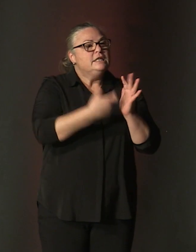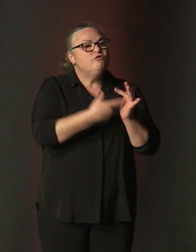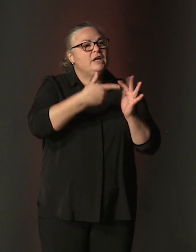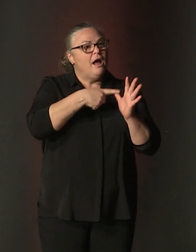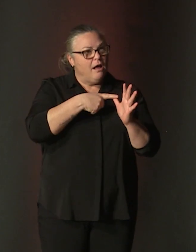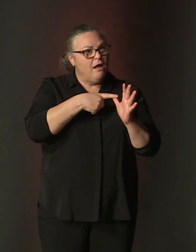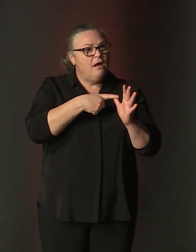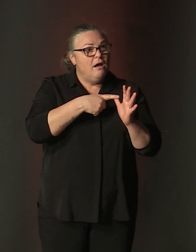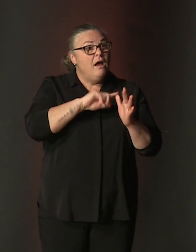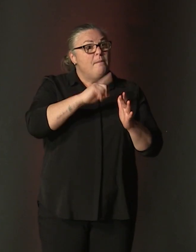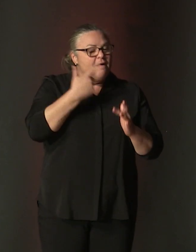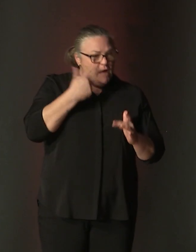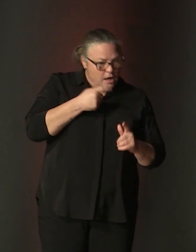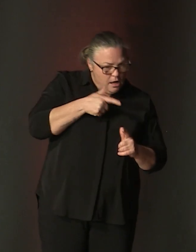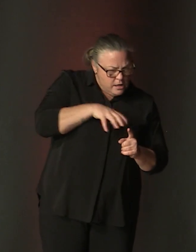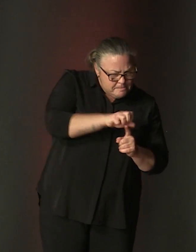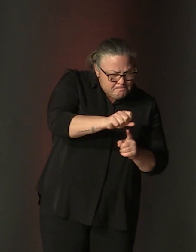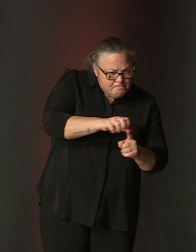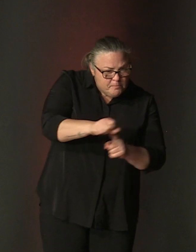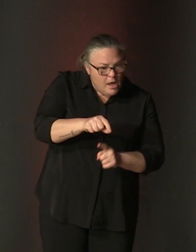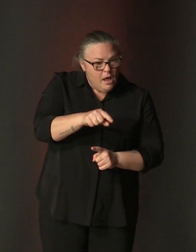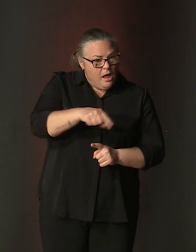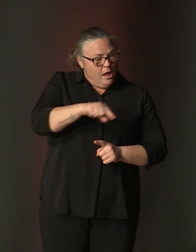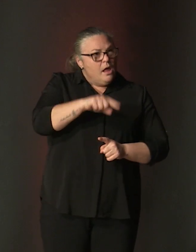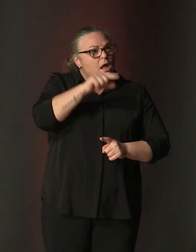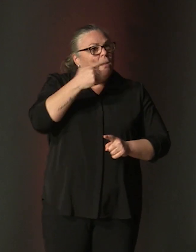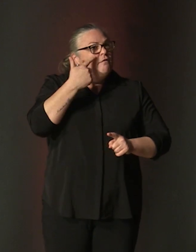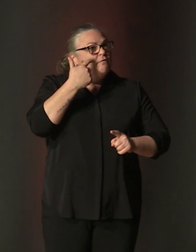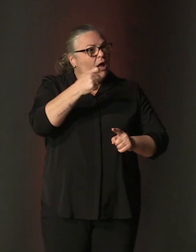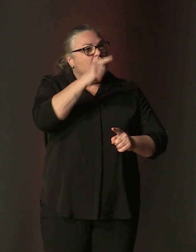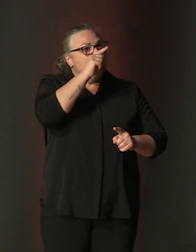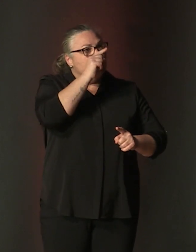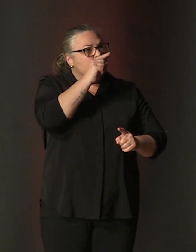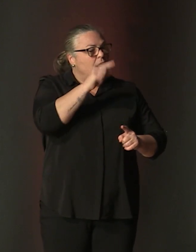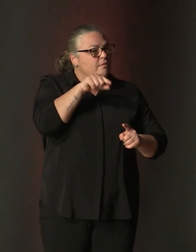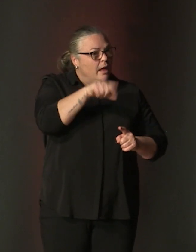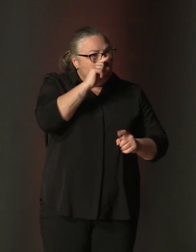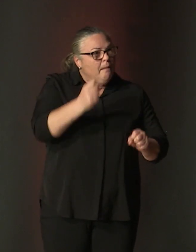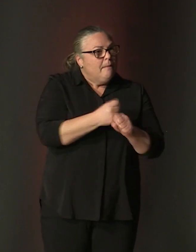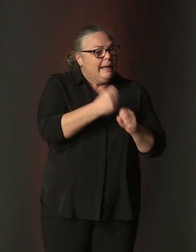So our conclusion is what happens here. First, the superworms ingest the plastic.